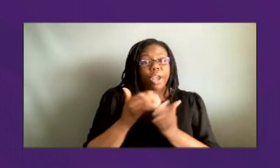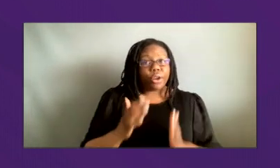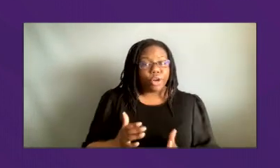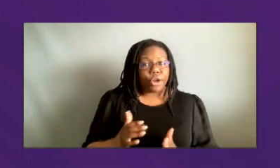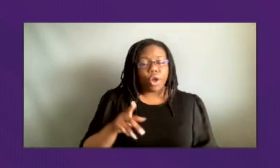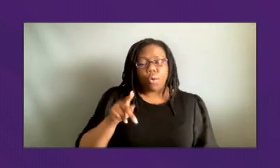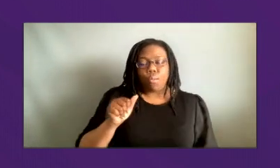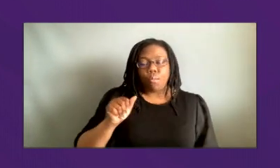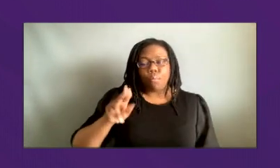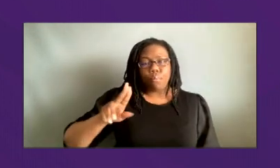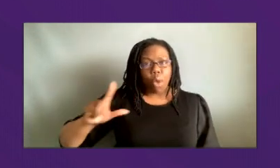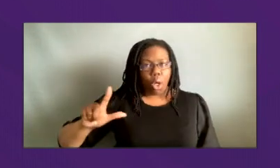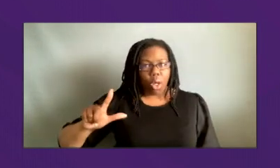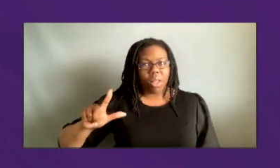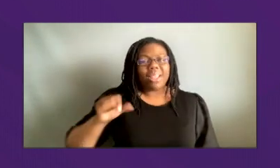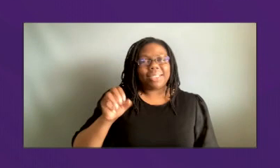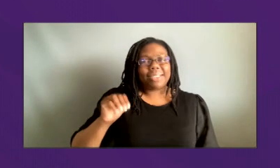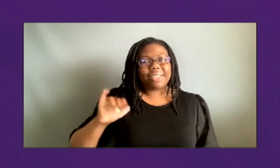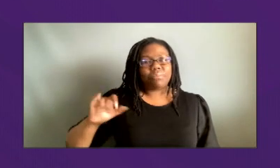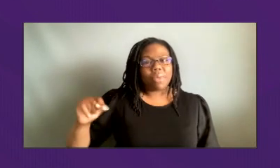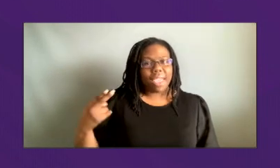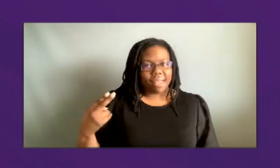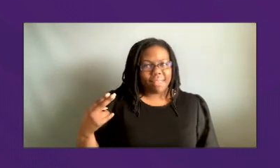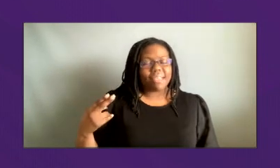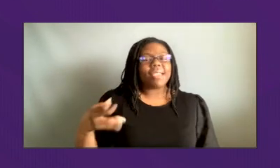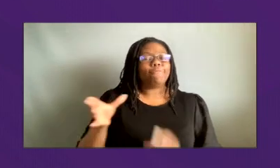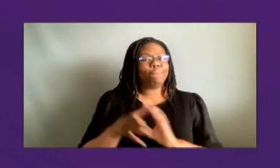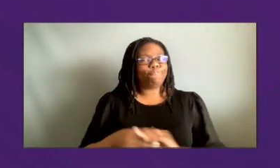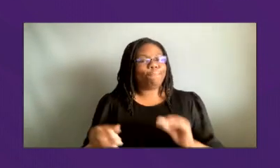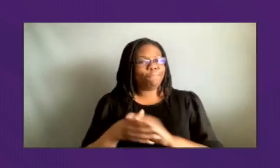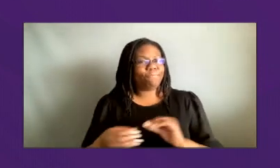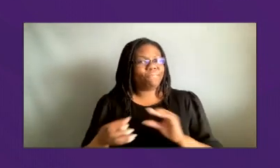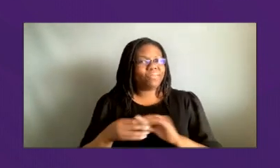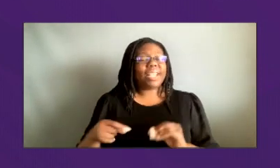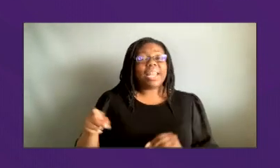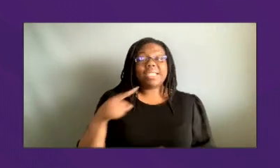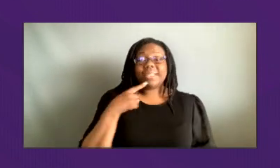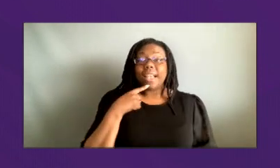And the video is saying that the Thanksgiving holiday we celebrate today is a way to celebrate